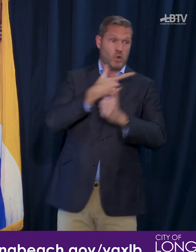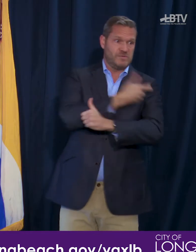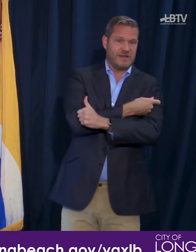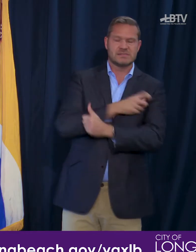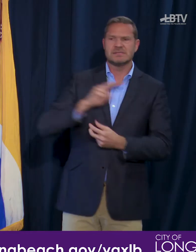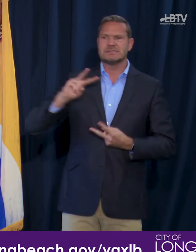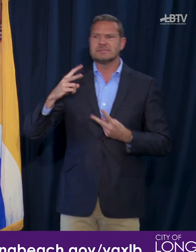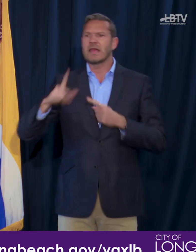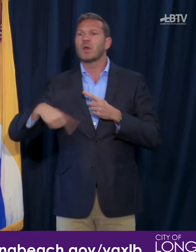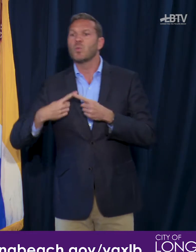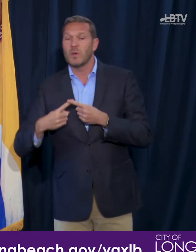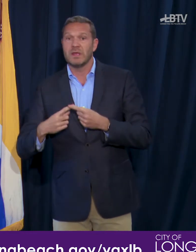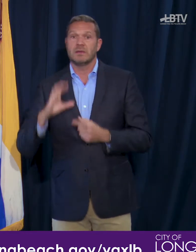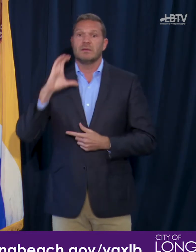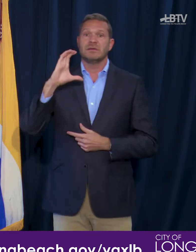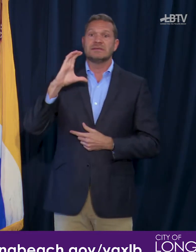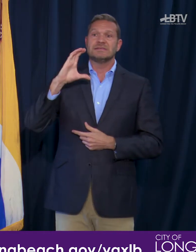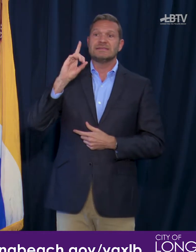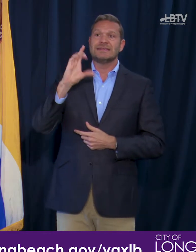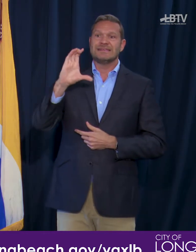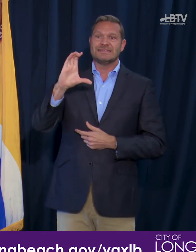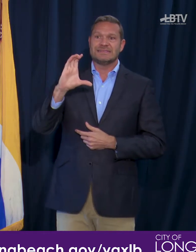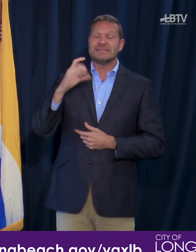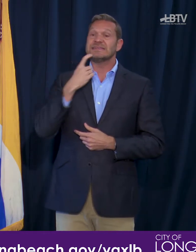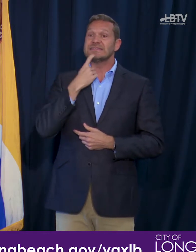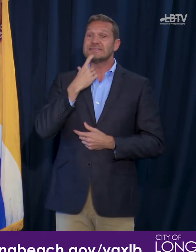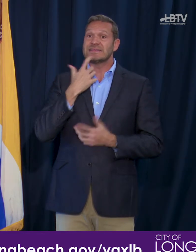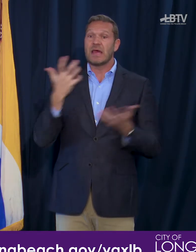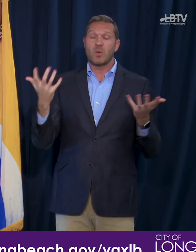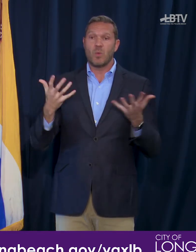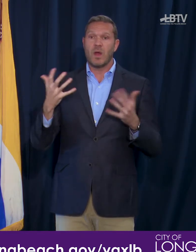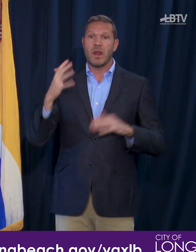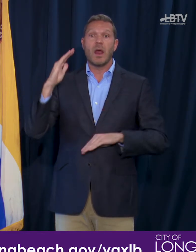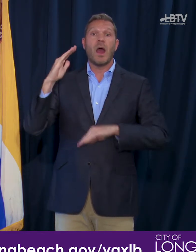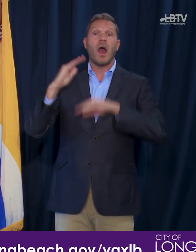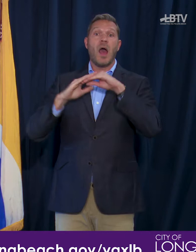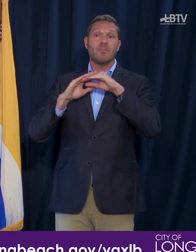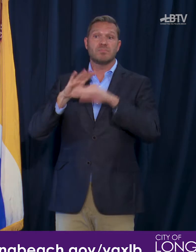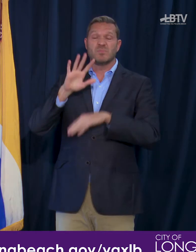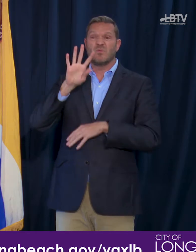the CDC has said that it can now be up to 42 days, whether its Moderna or Pfizer which